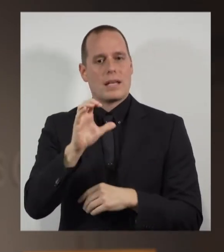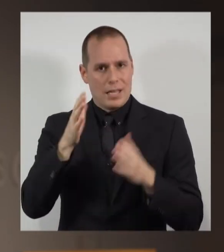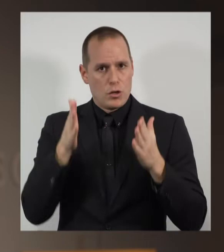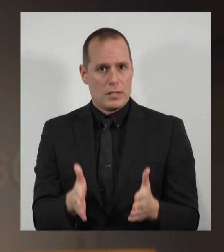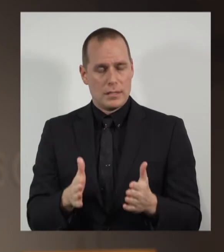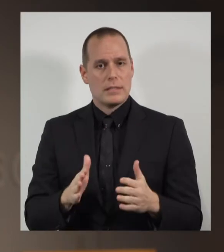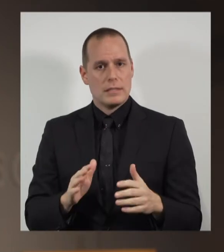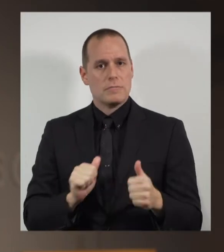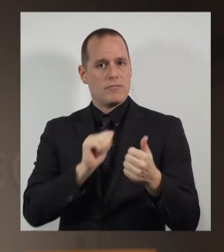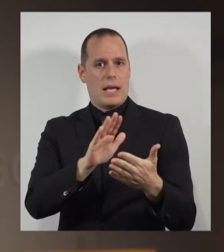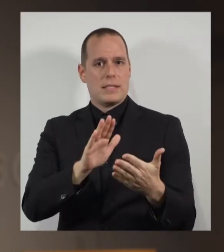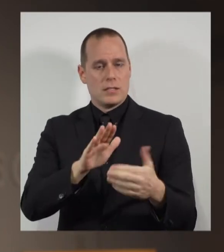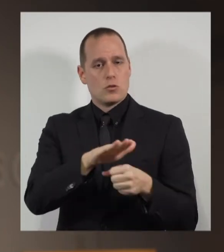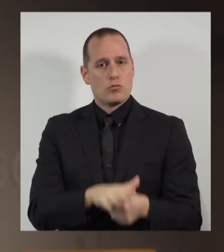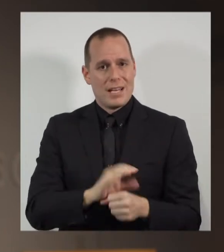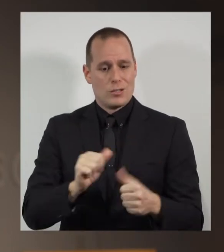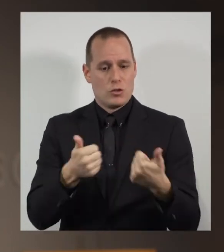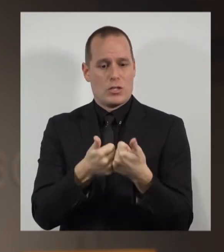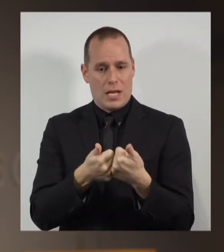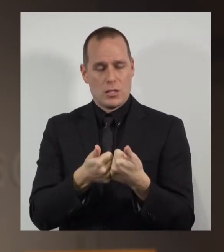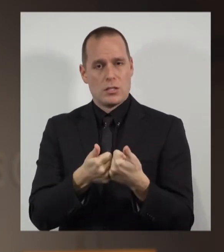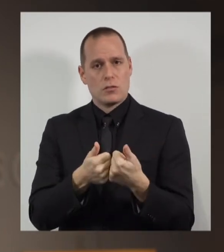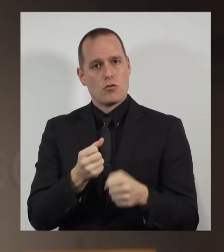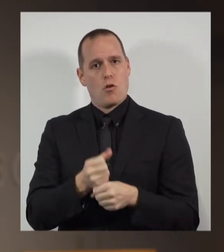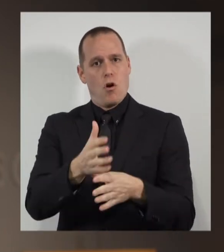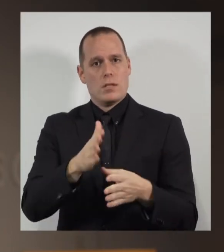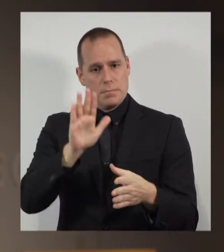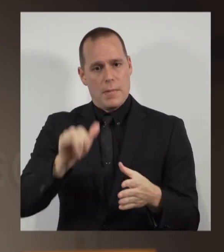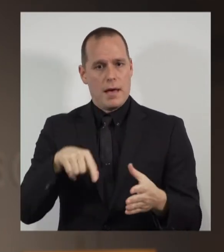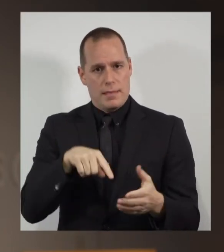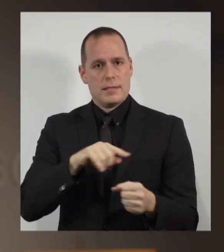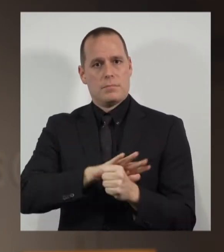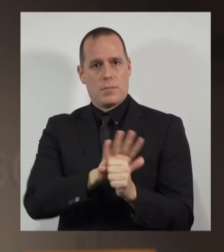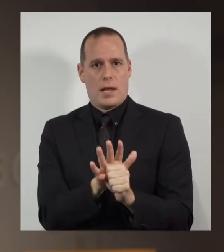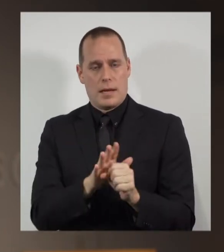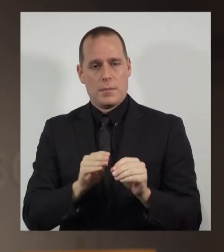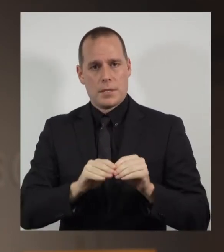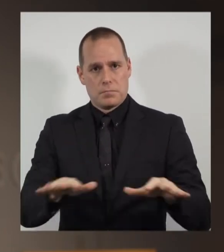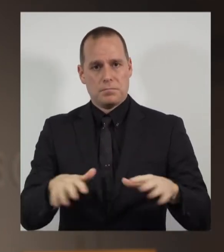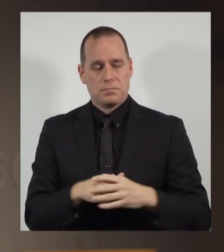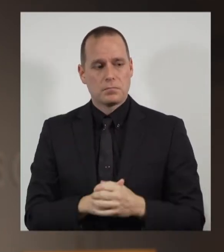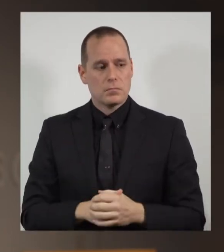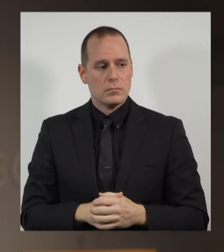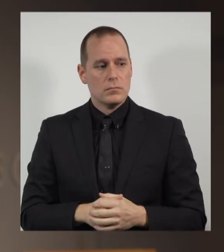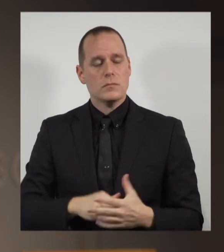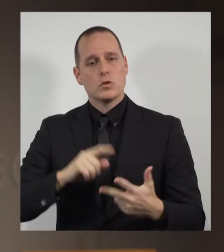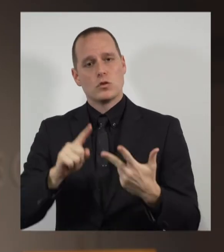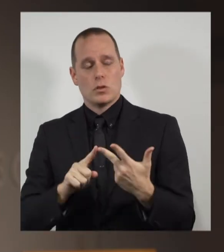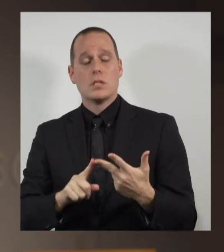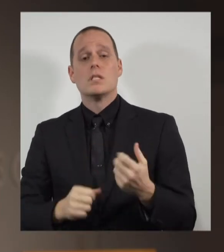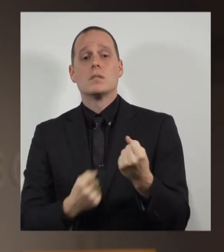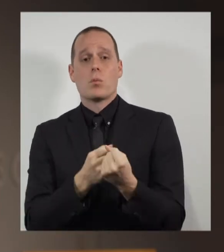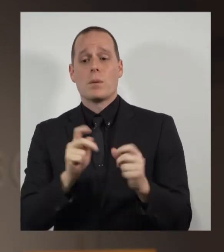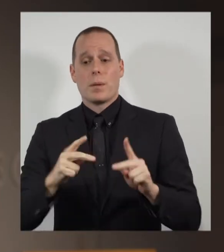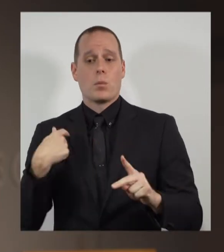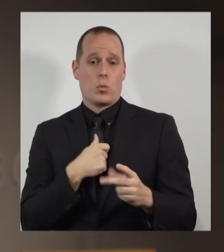with the stress and challenges brought on by this pandemic. Third: Supporting the people we serve.